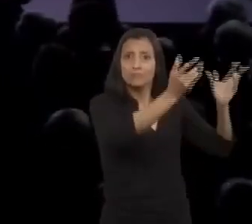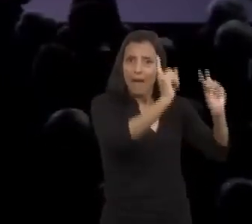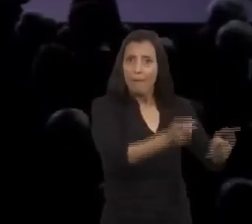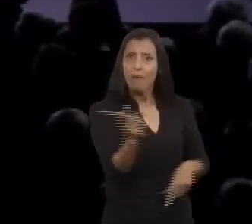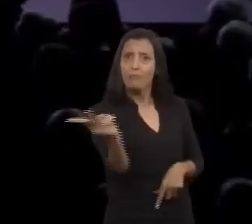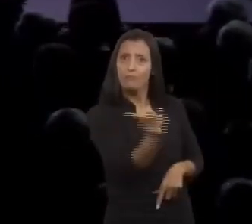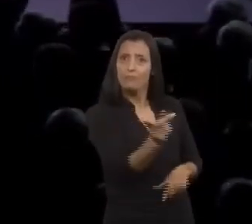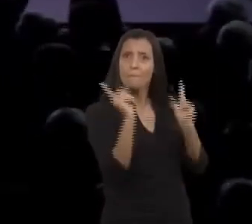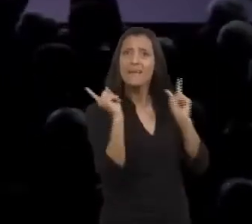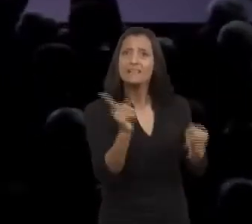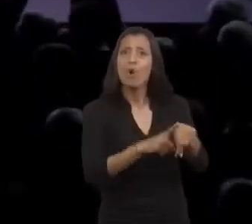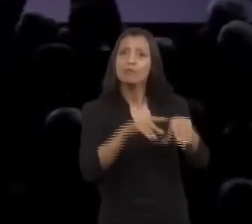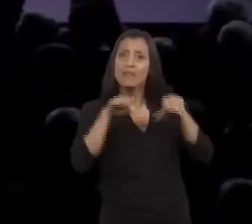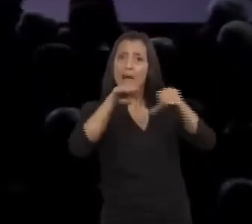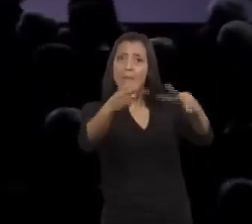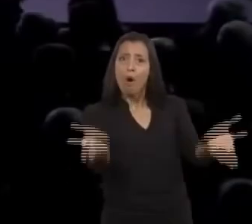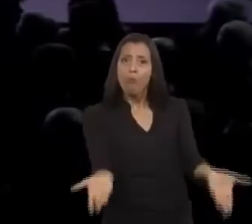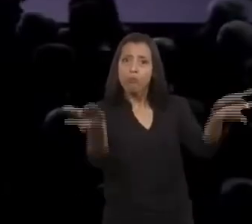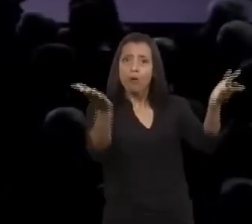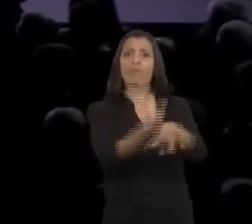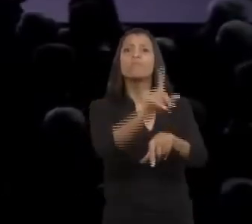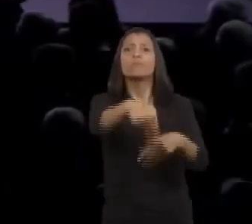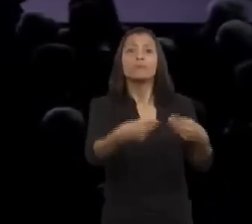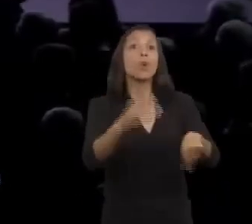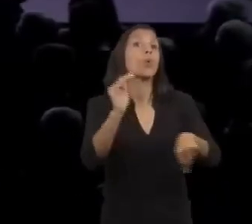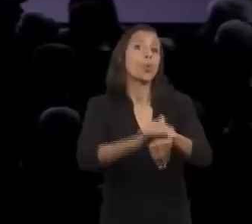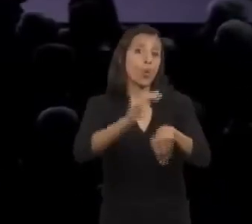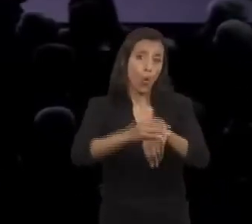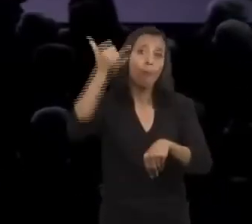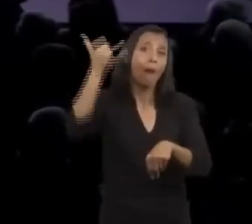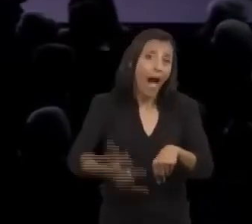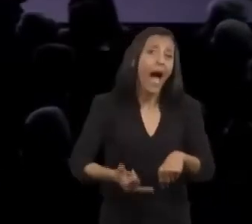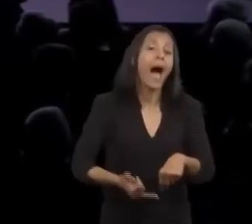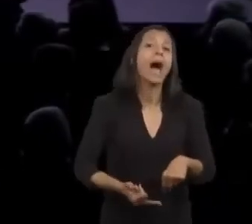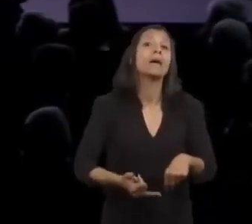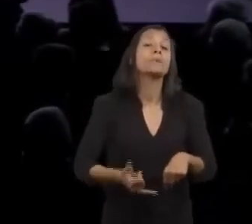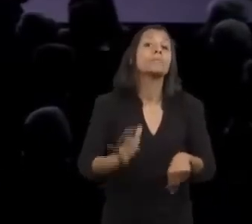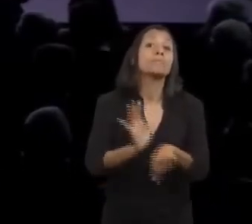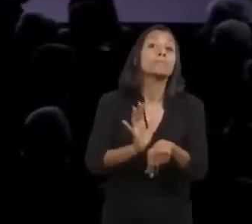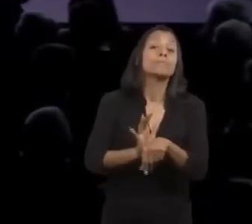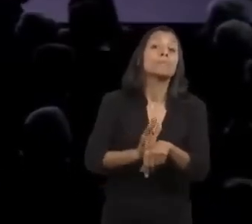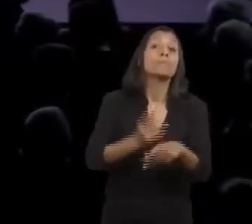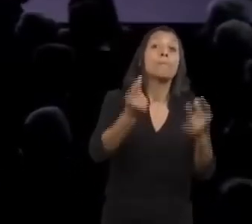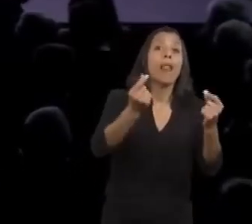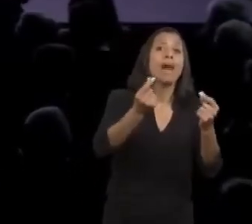When that happens, it is because you have an excess of money. That excess of money can happen,